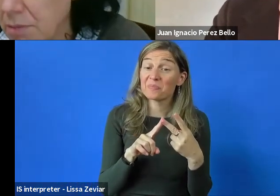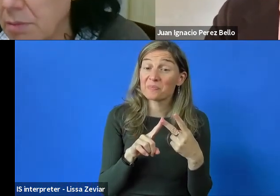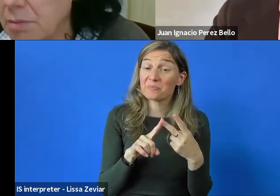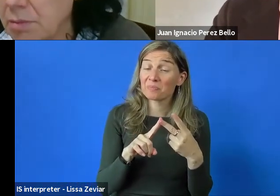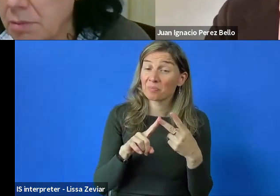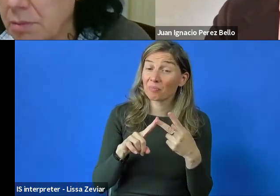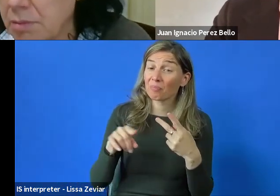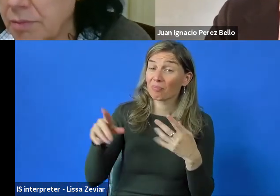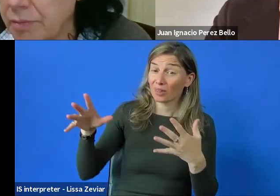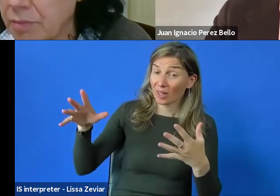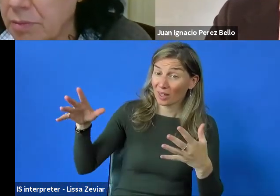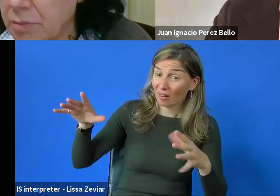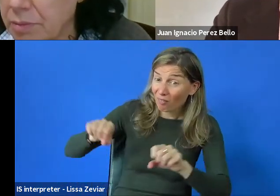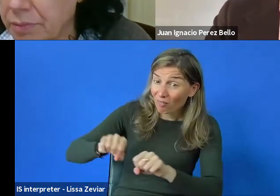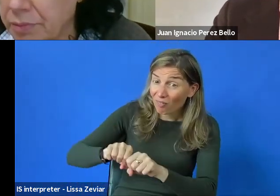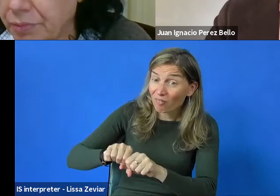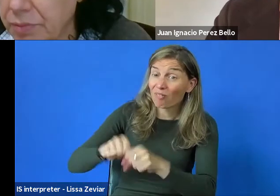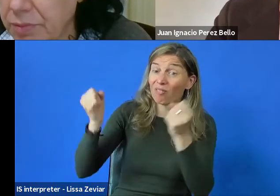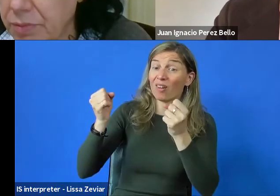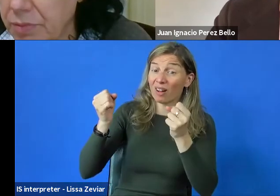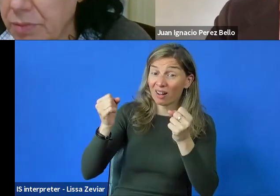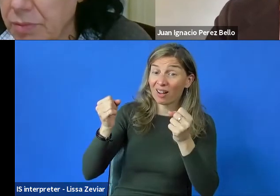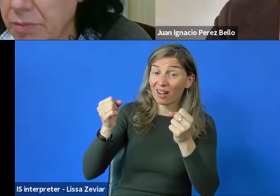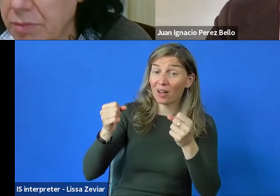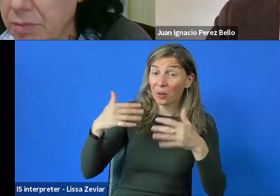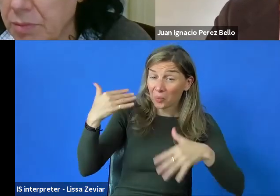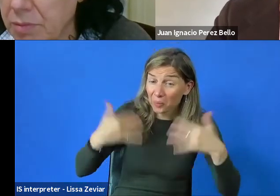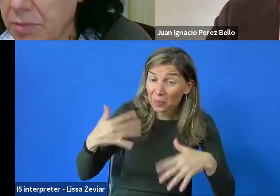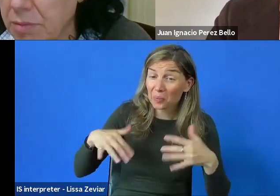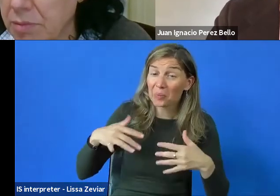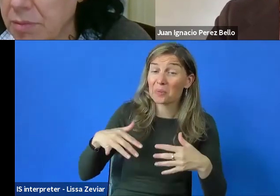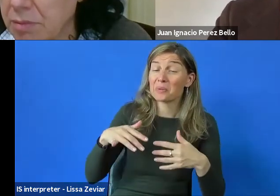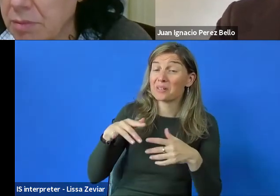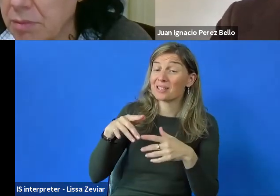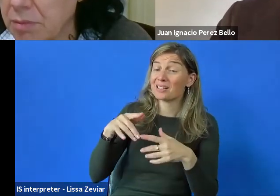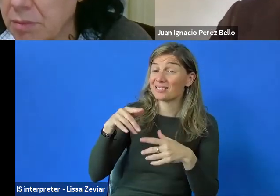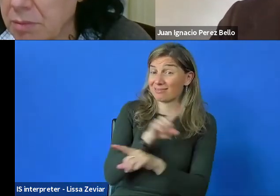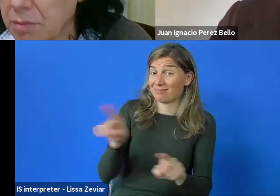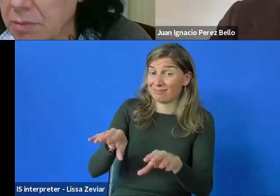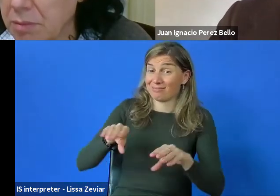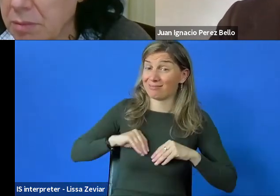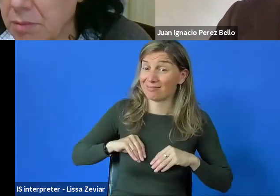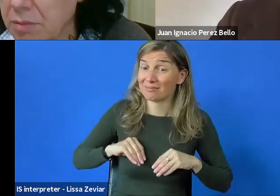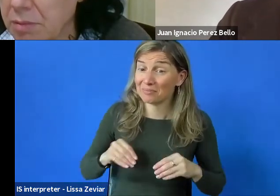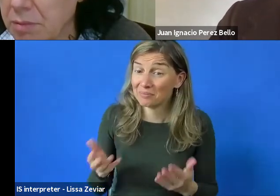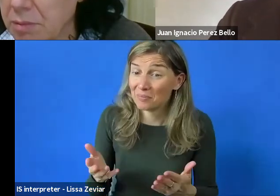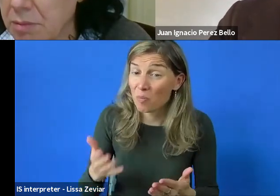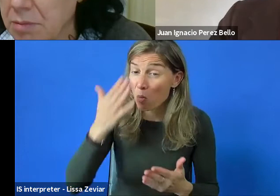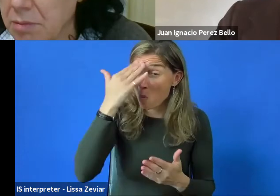and led to their release. After the incident, the victim was not provided with assistance for her rehabilitation.